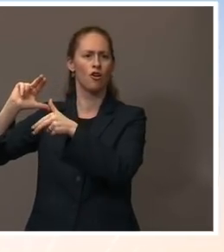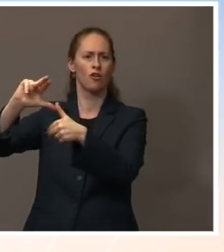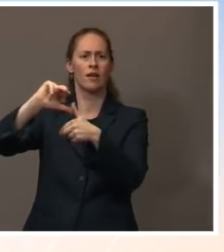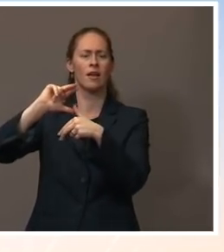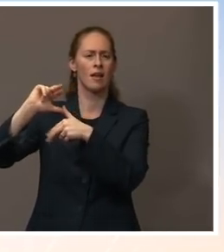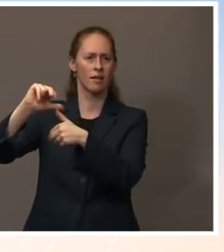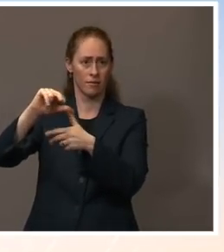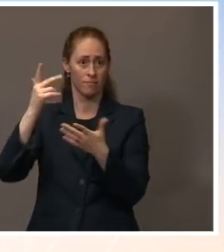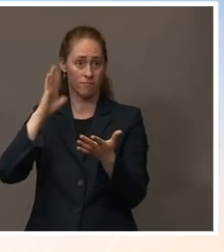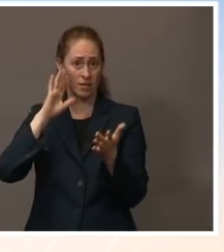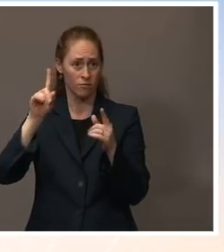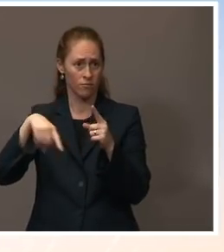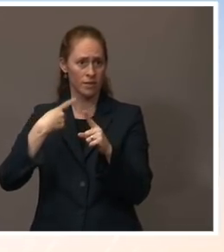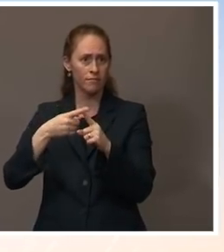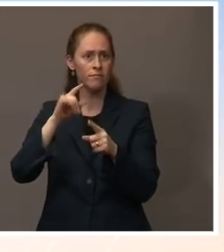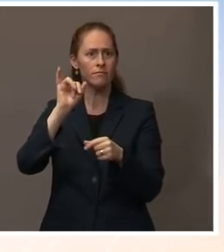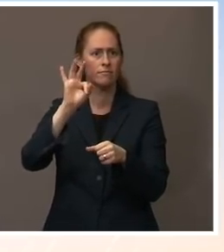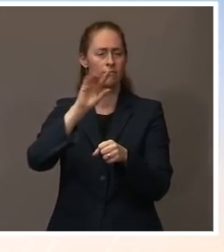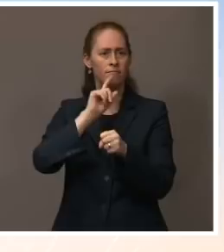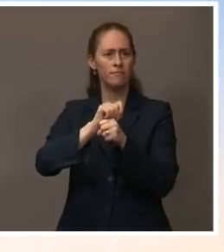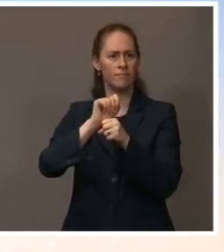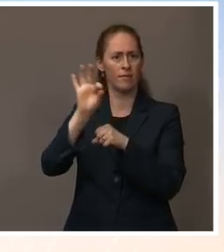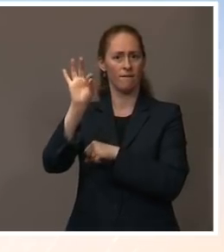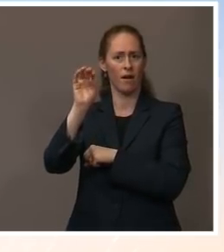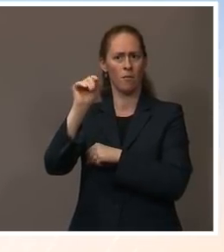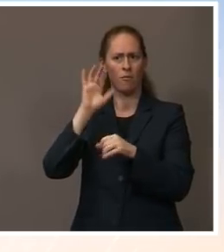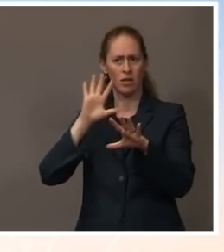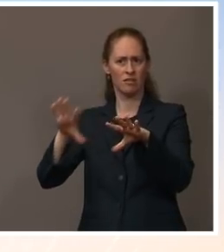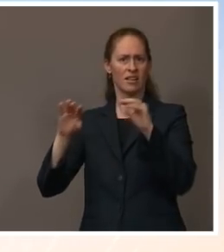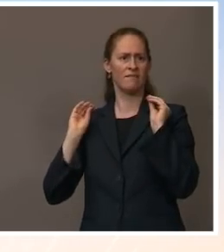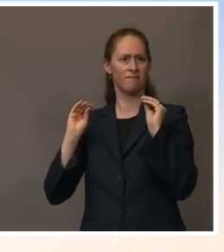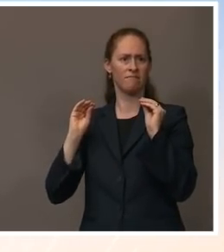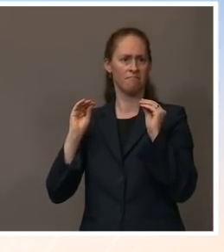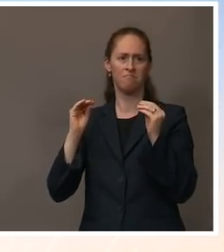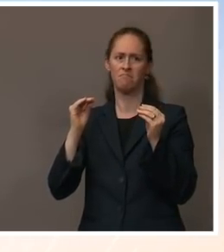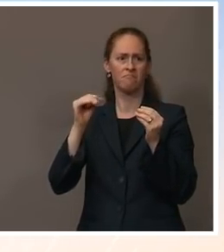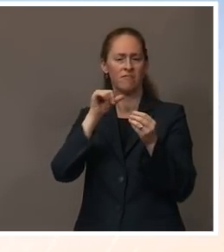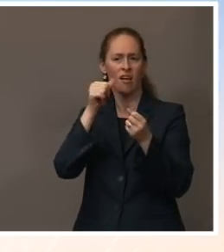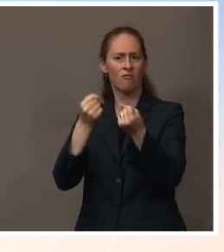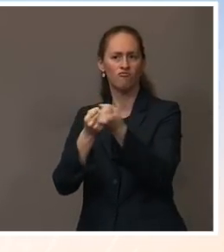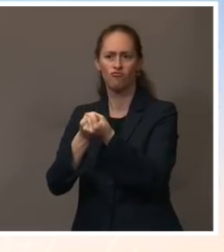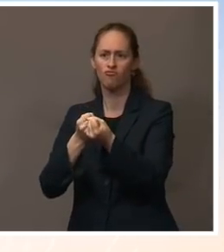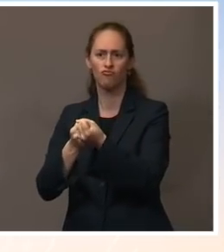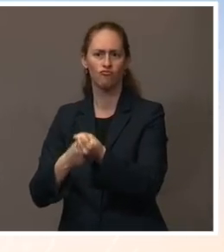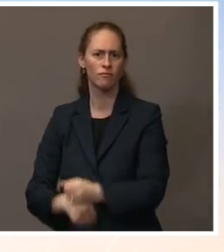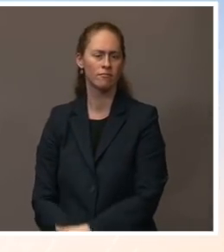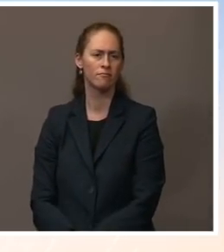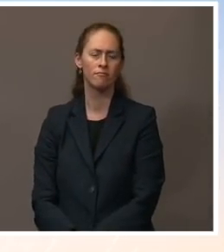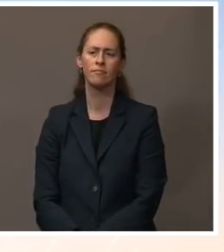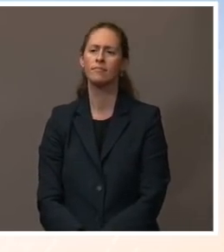out of that process of assisting at the border? Ms. Psaki: I don't have anything to assess for FEMA. Obviously, they'll make that assessment in coordination